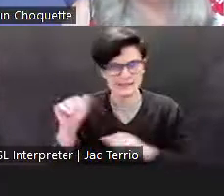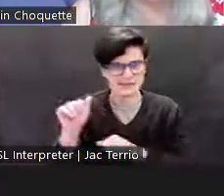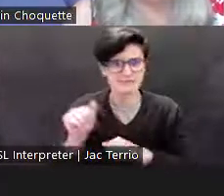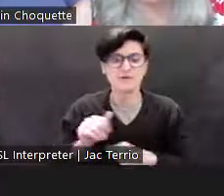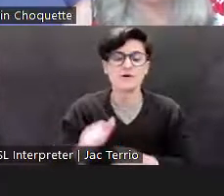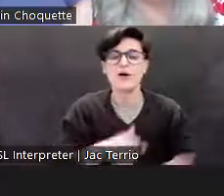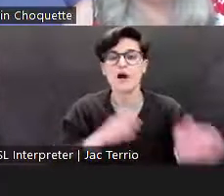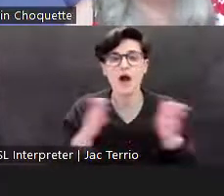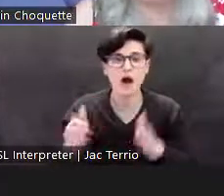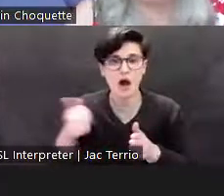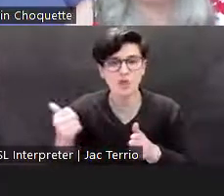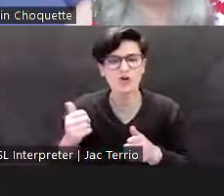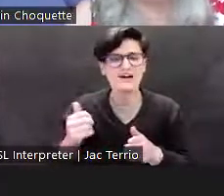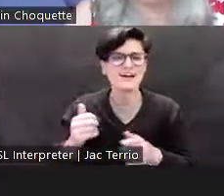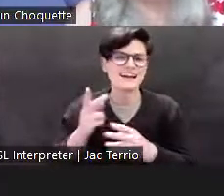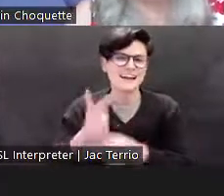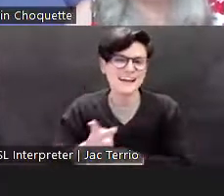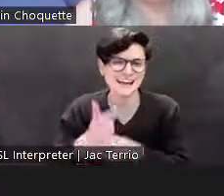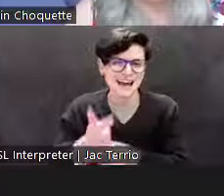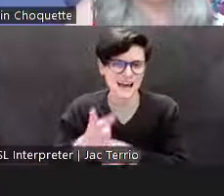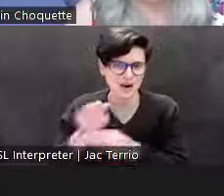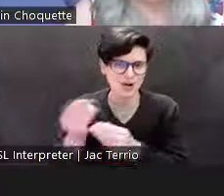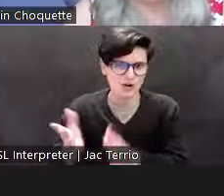to take care of a family member who has a serious health condition.